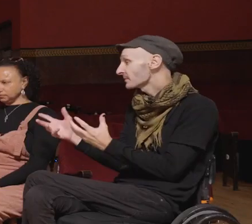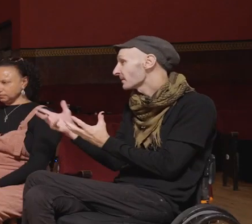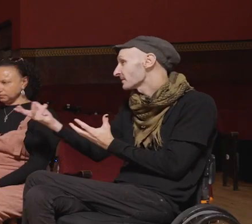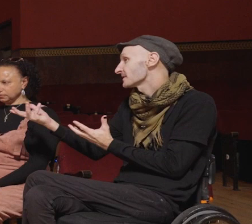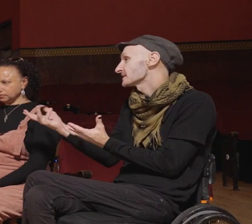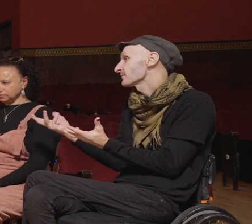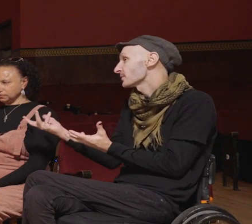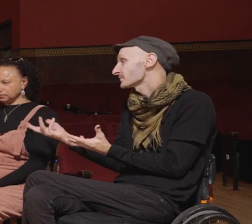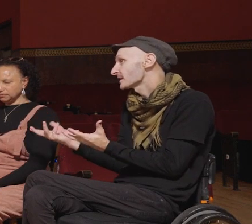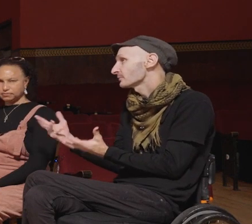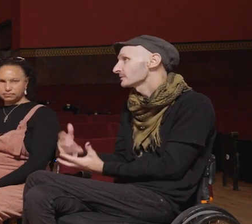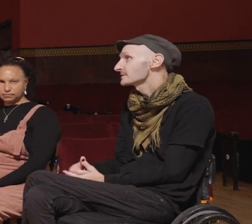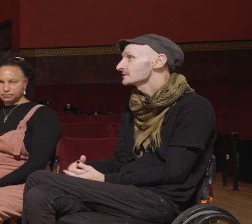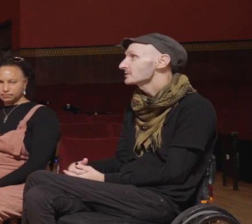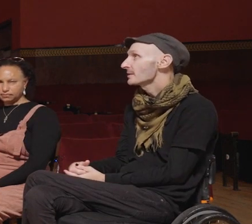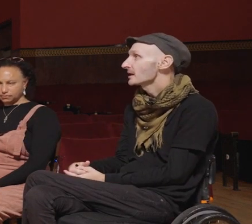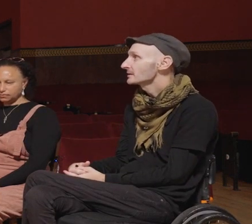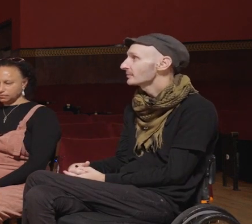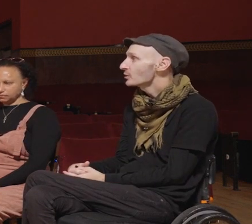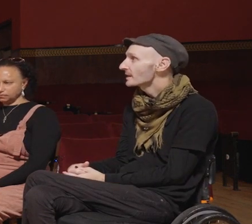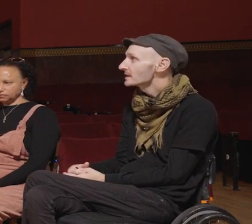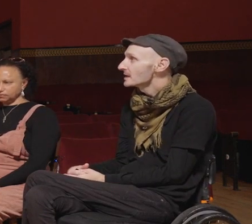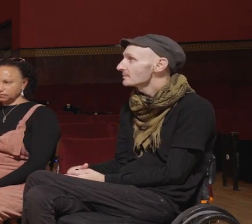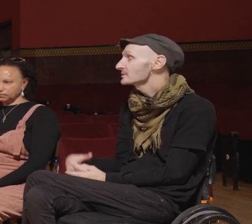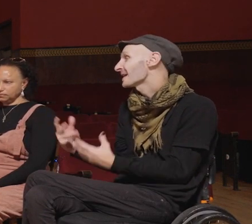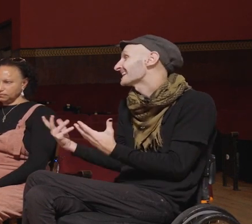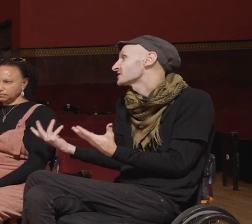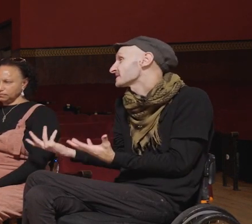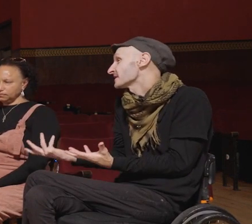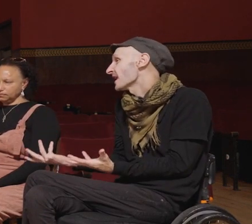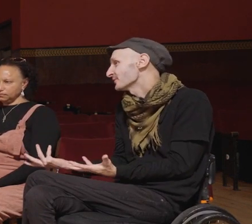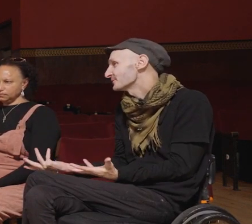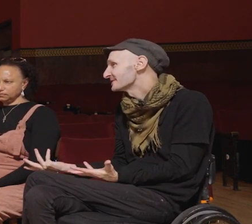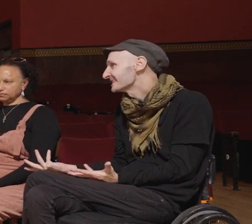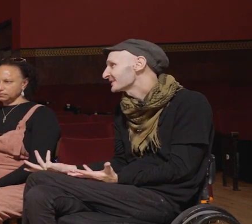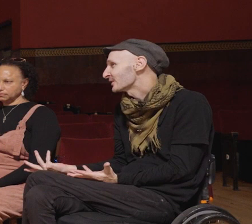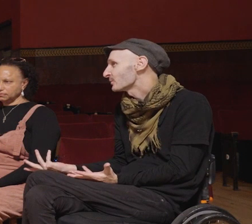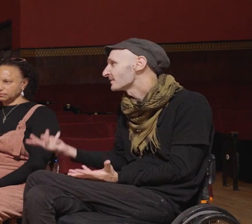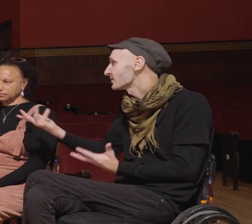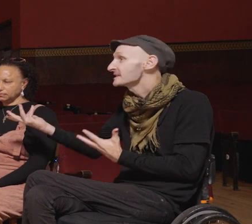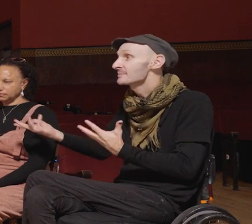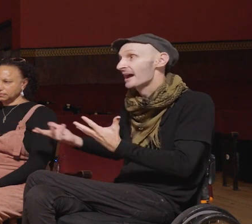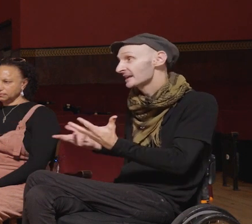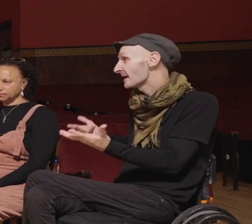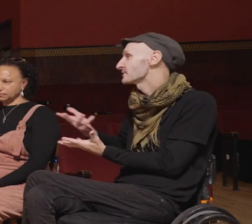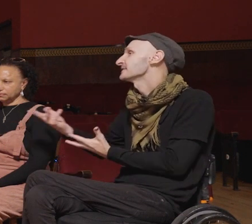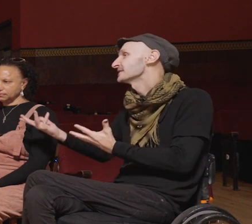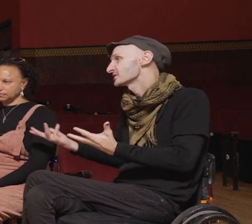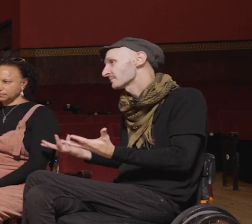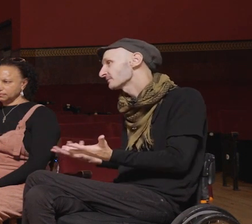and maybe these different models that we'll talk about a little bit more, but also about leadership style. One of those is collaborative leadership.